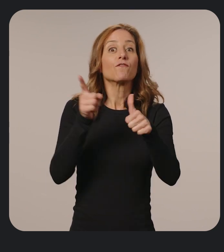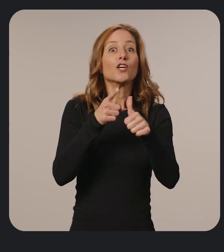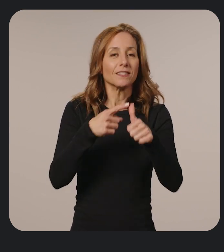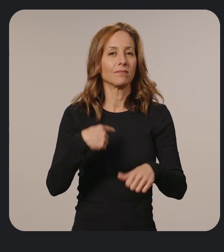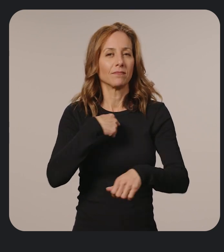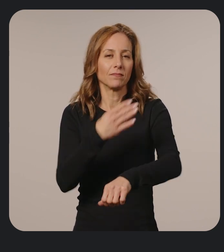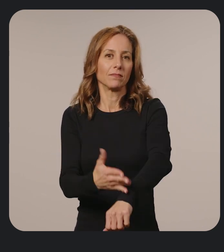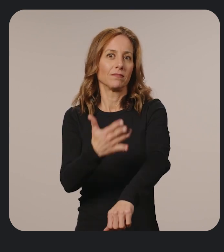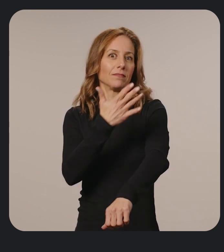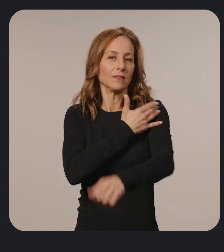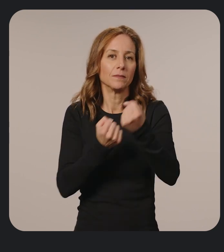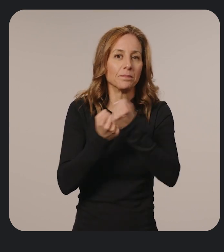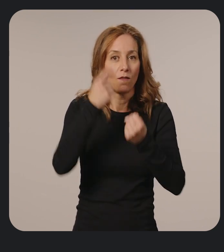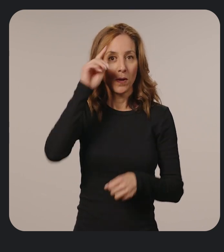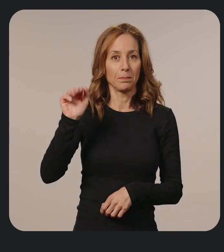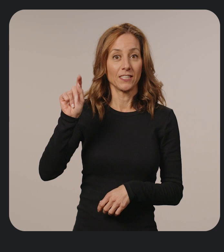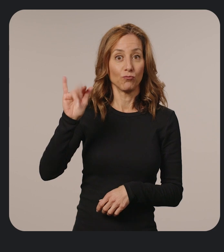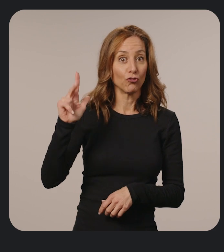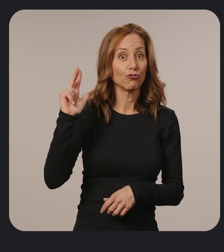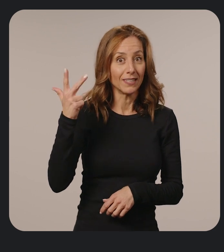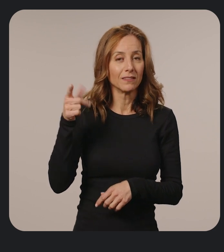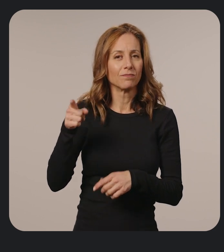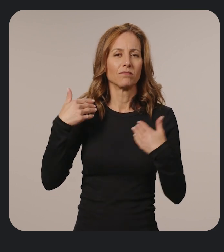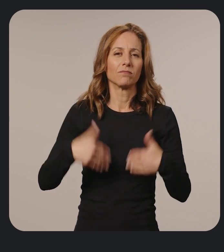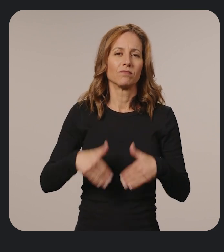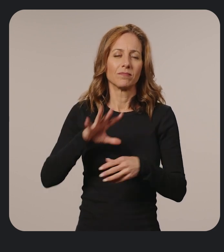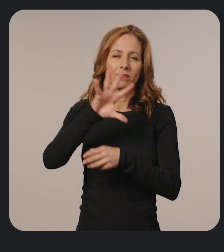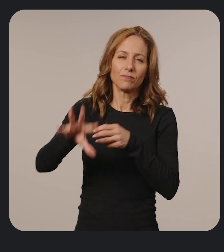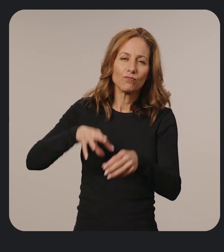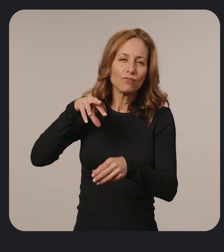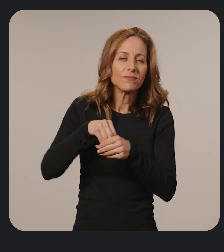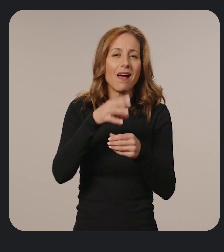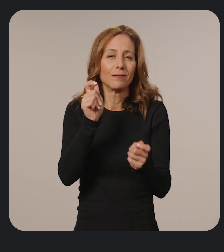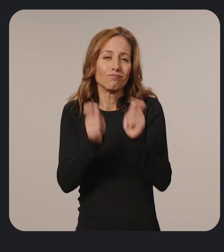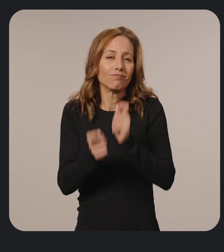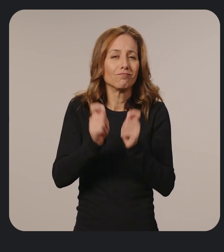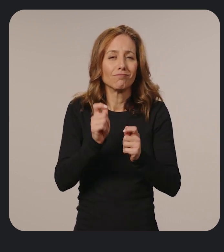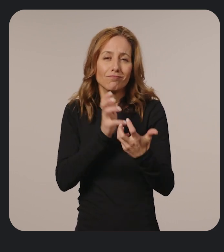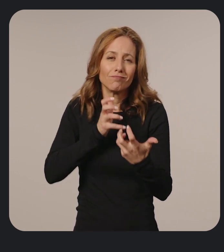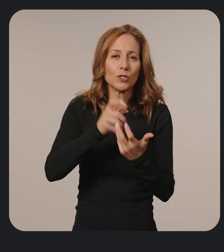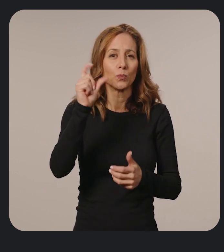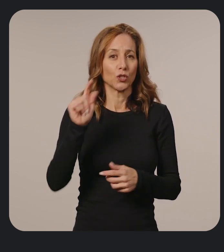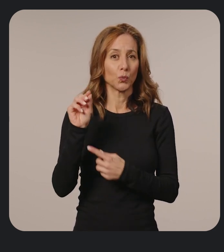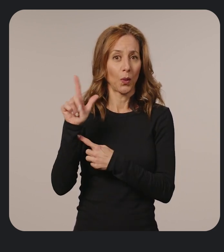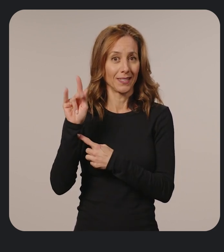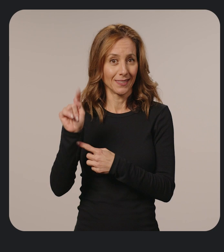First up, we greatly improved our support for Material 3, our comprehensive and adaptable widget toolkit.